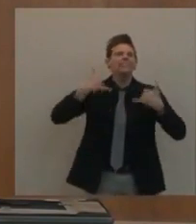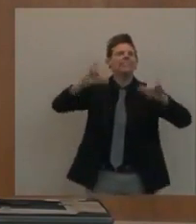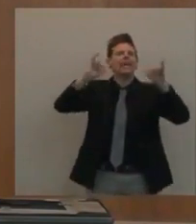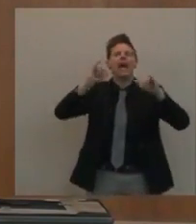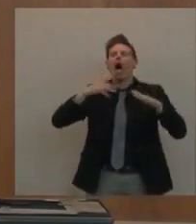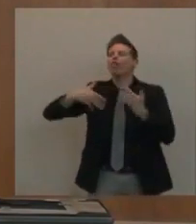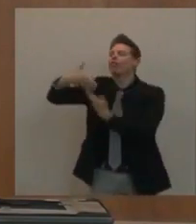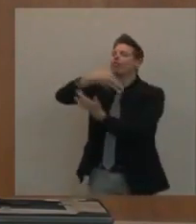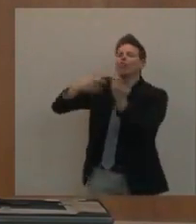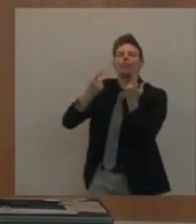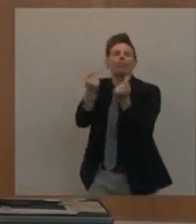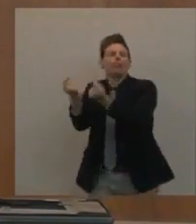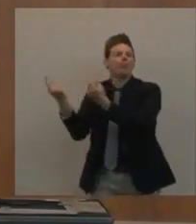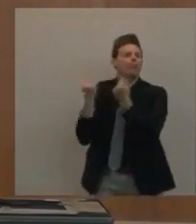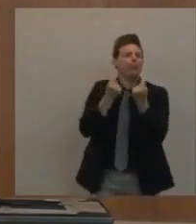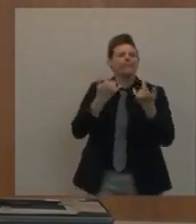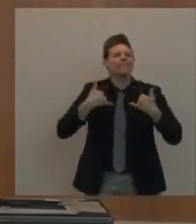AND IT IS NOT HAPPENING.